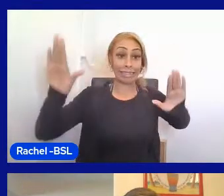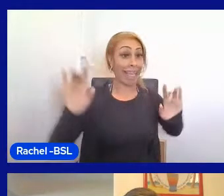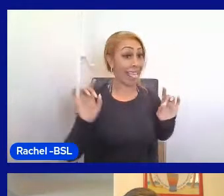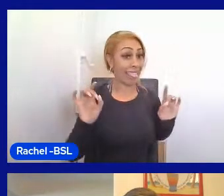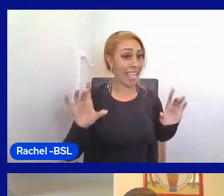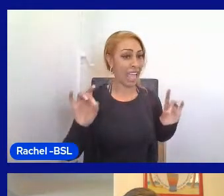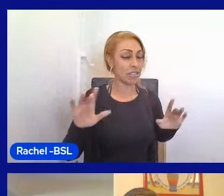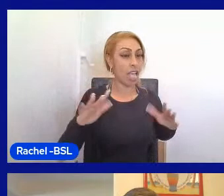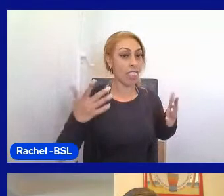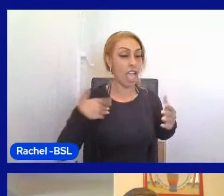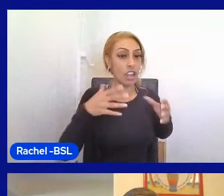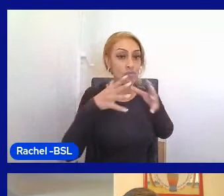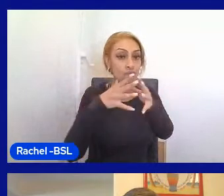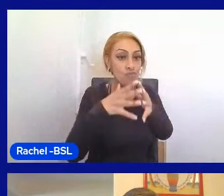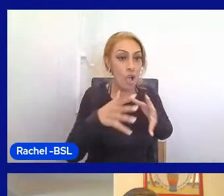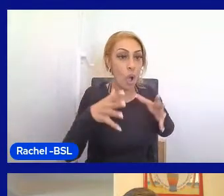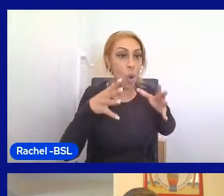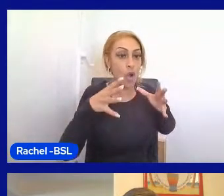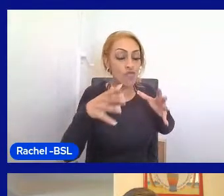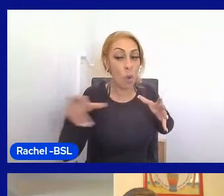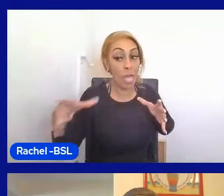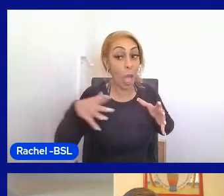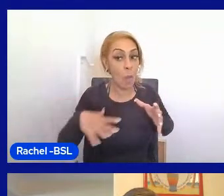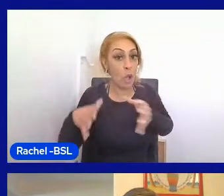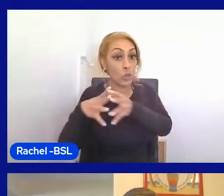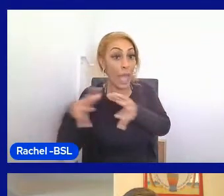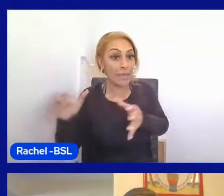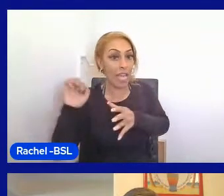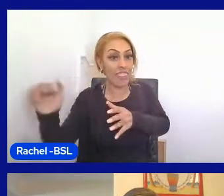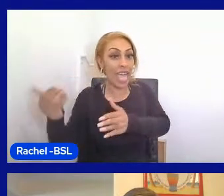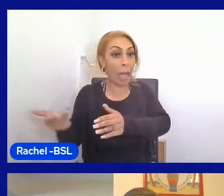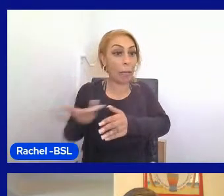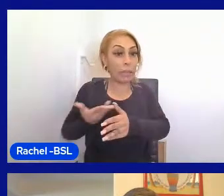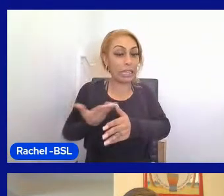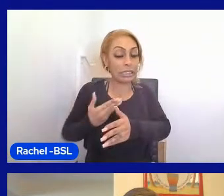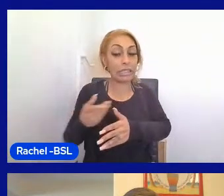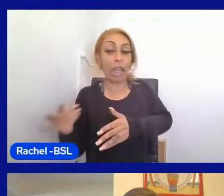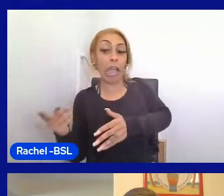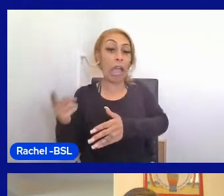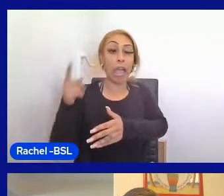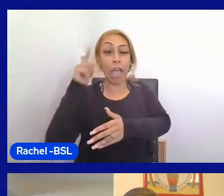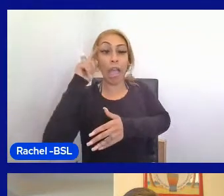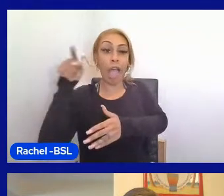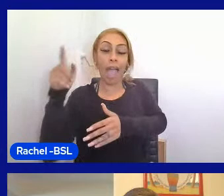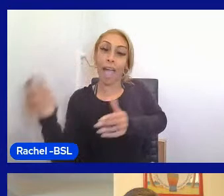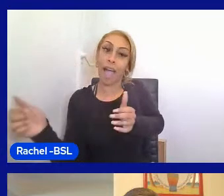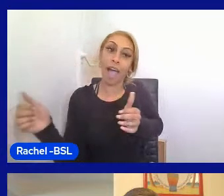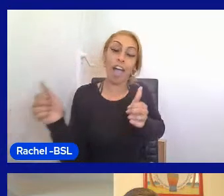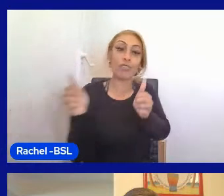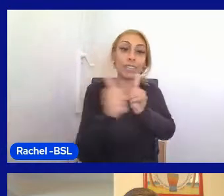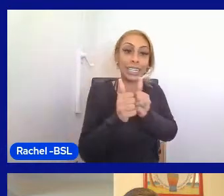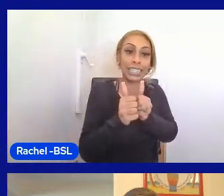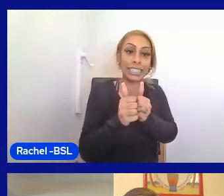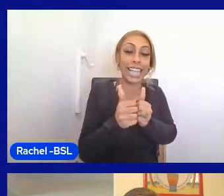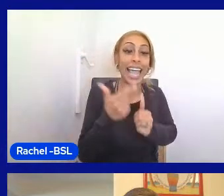for this project, immediately it was trying to get these minerals out and finish They expanded their business,